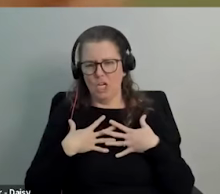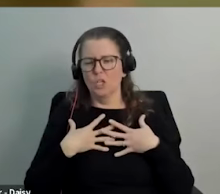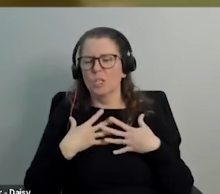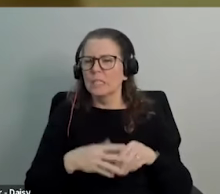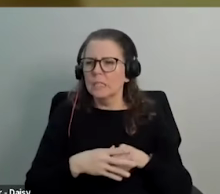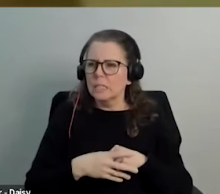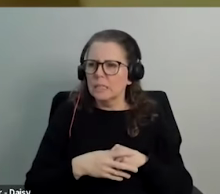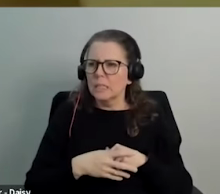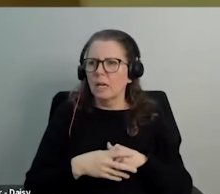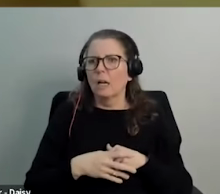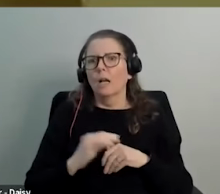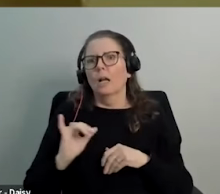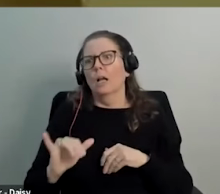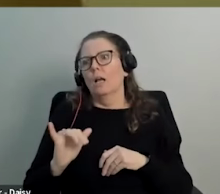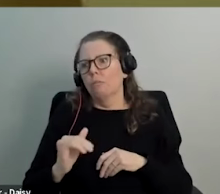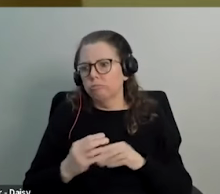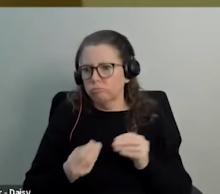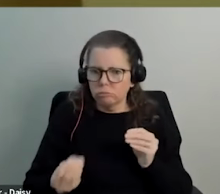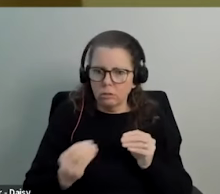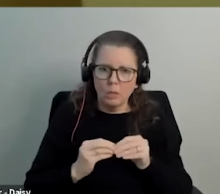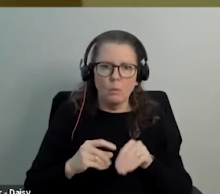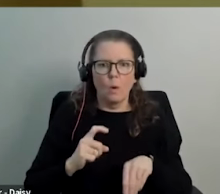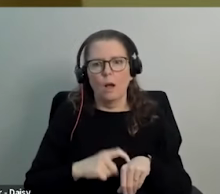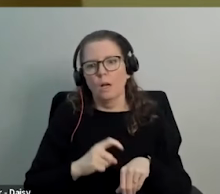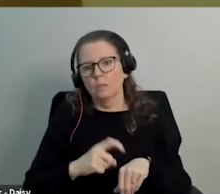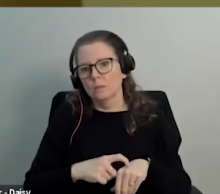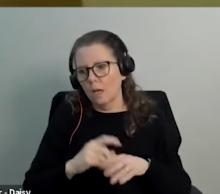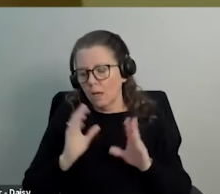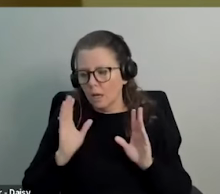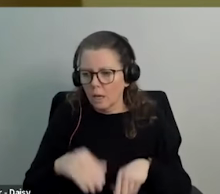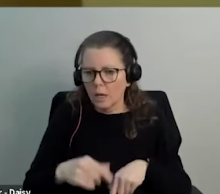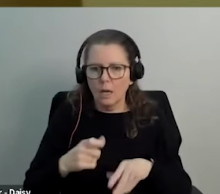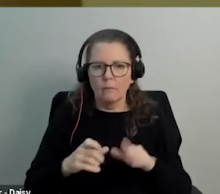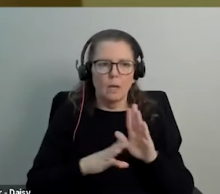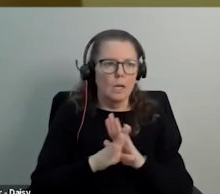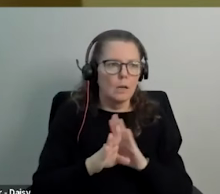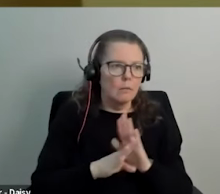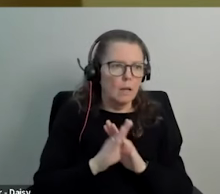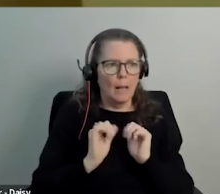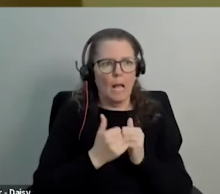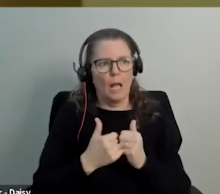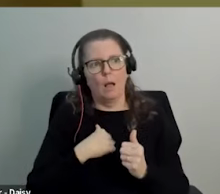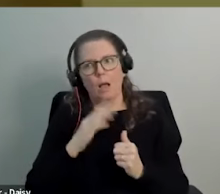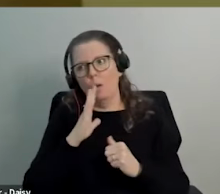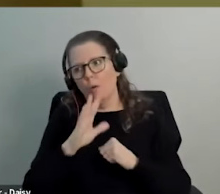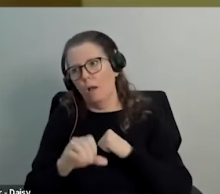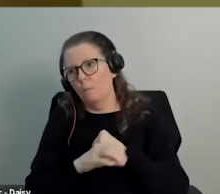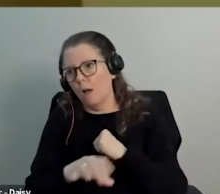"It's gonna add more time to my product being developed. I'm not gonna get to market, I'm not gonna be able to launch it so and so forth."